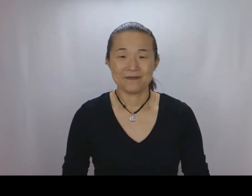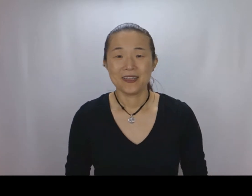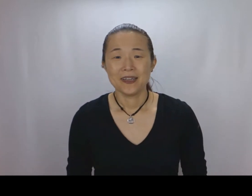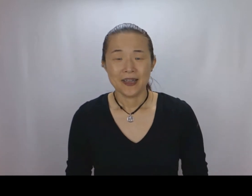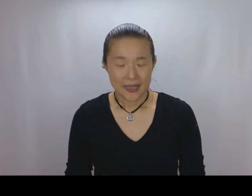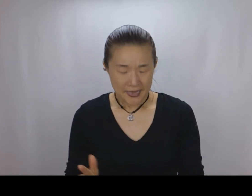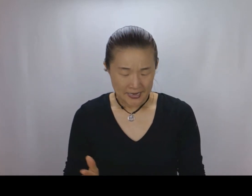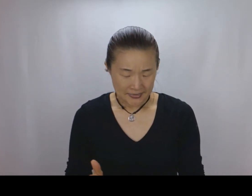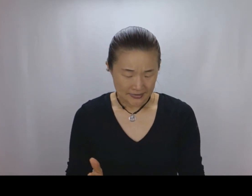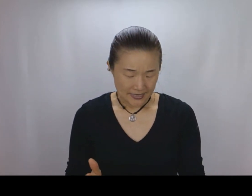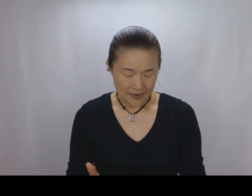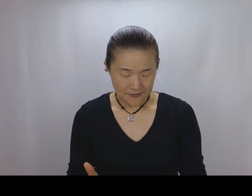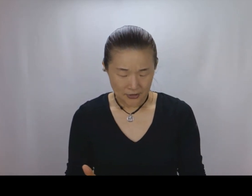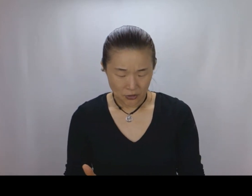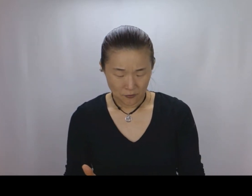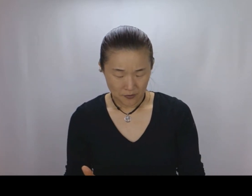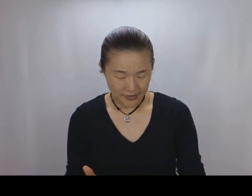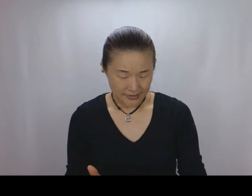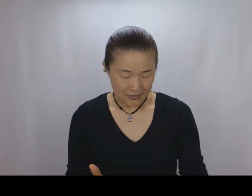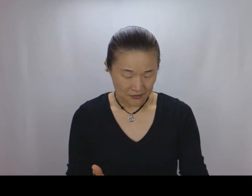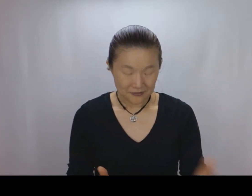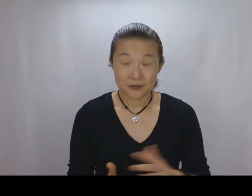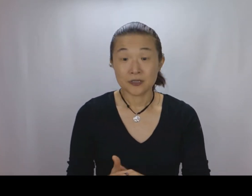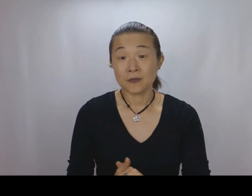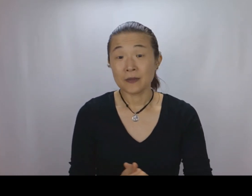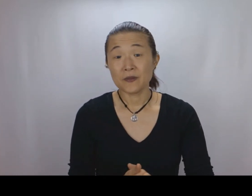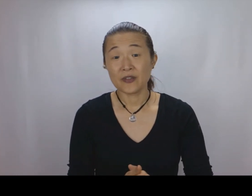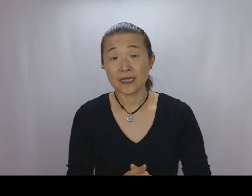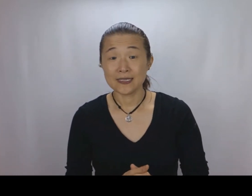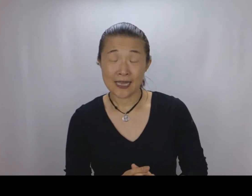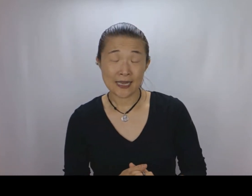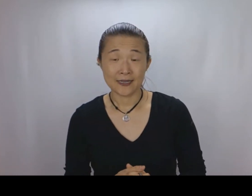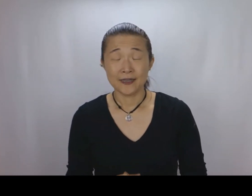And now to bring it down. You might be feeling sad.